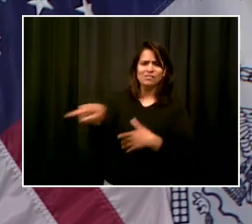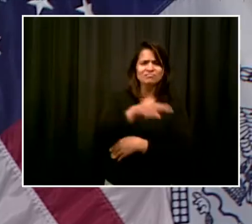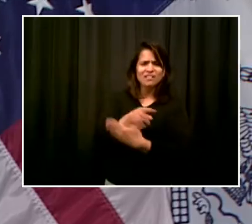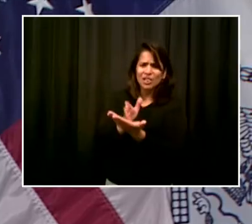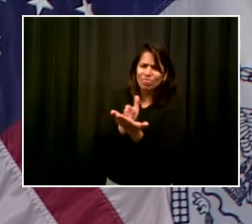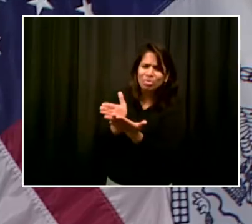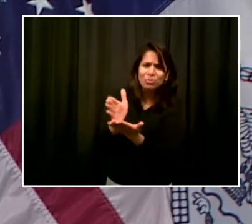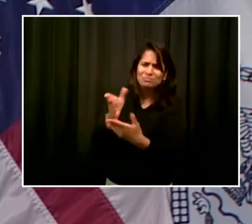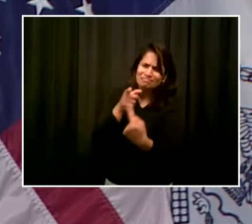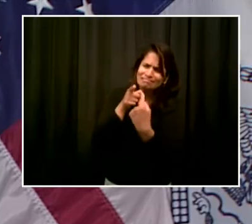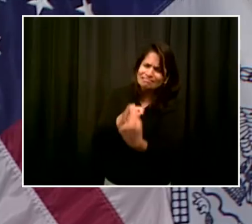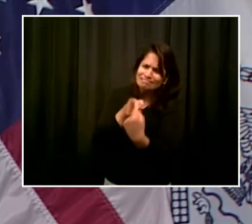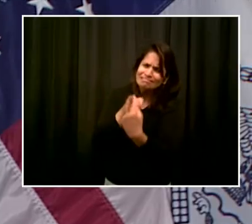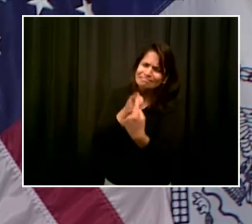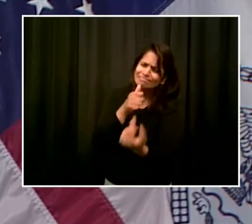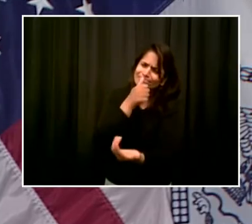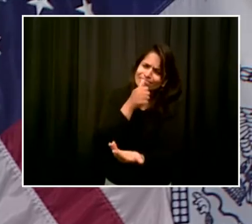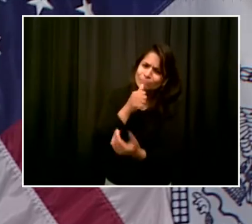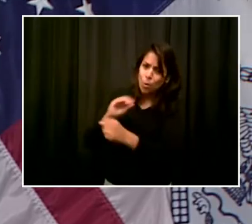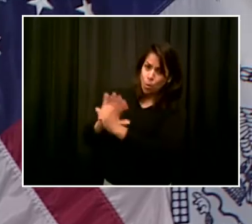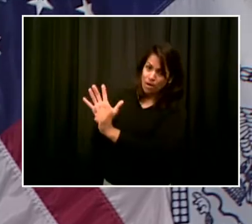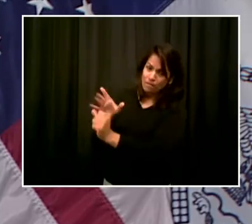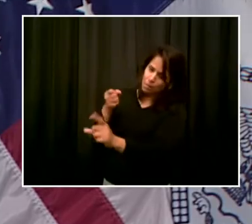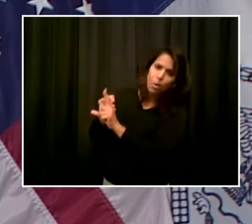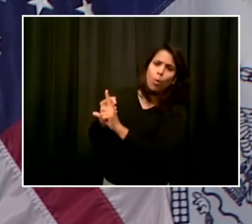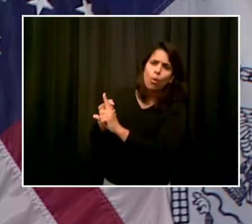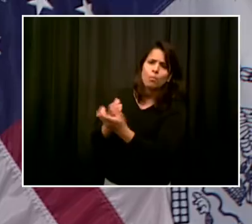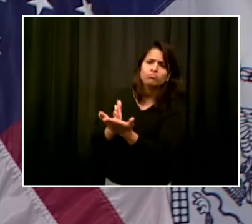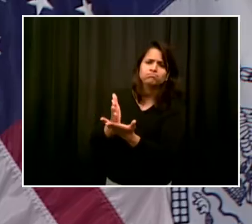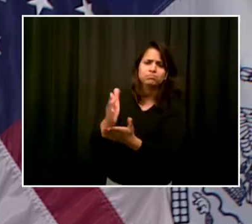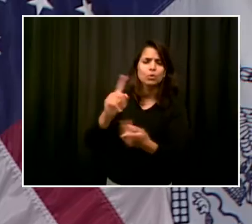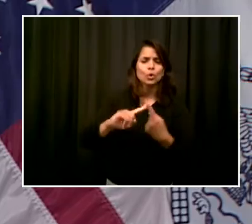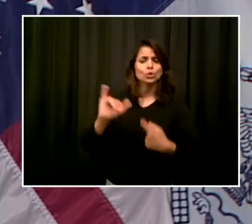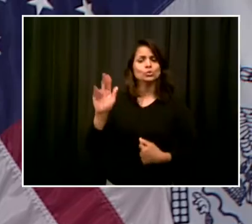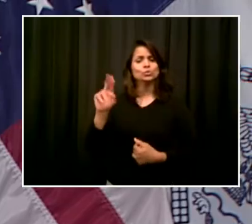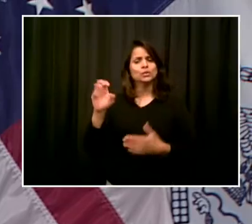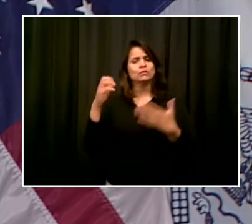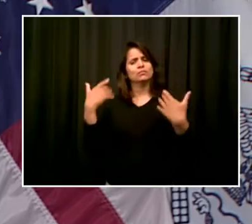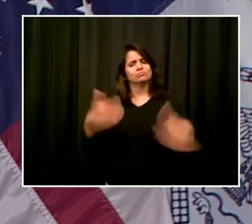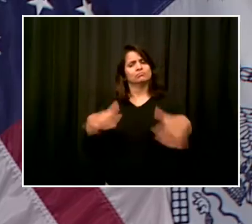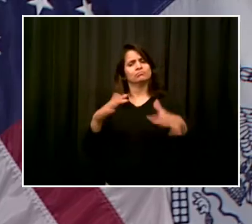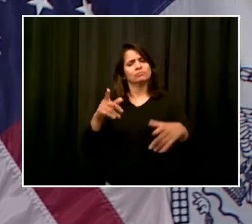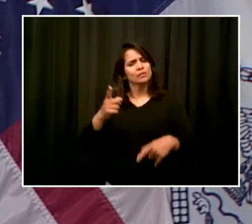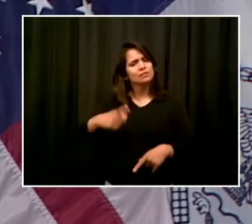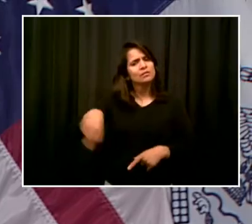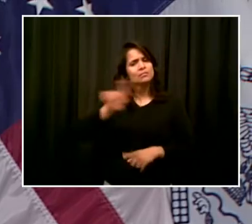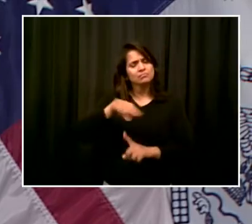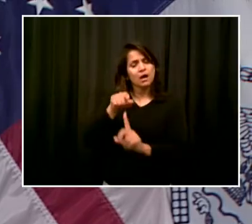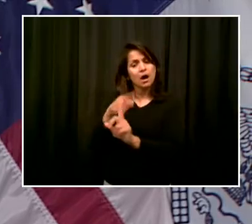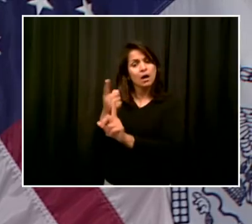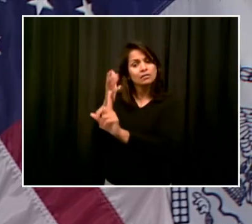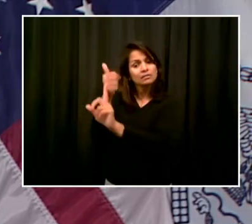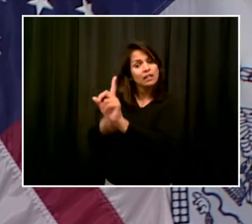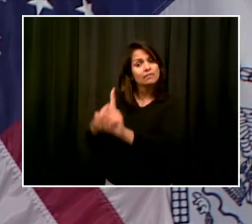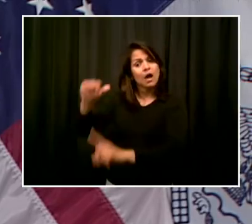NONE OF US HAS